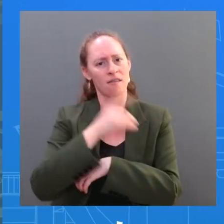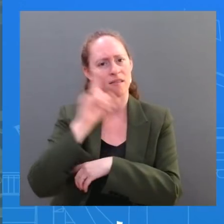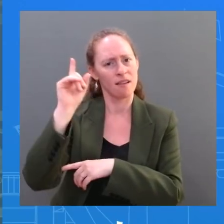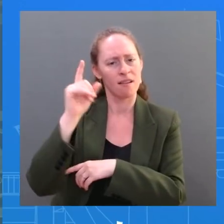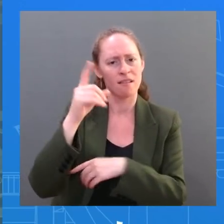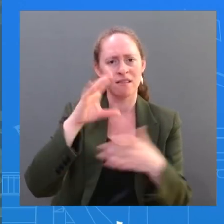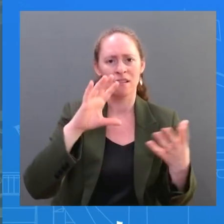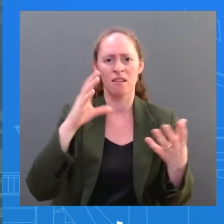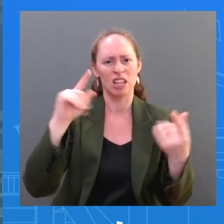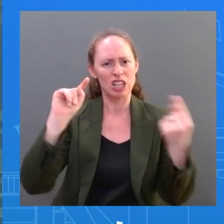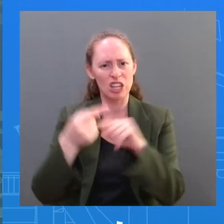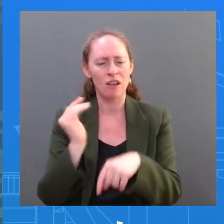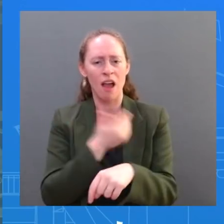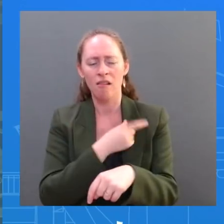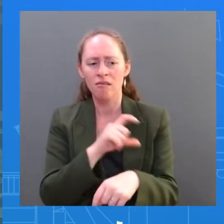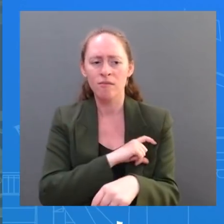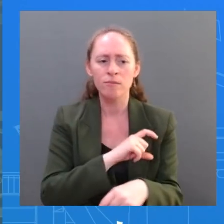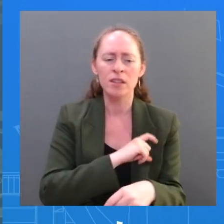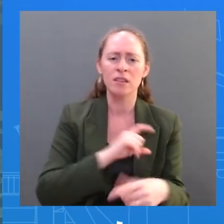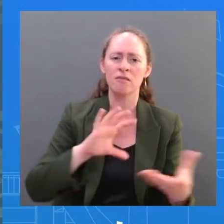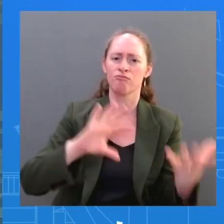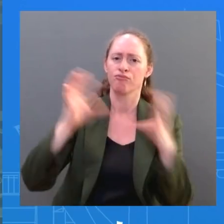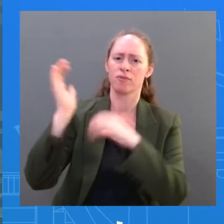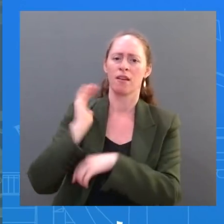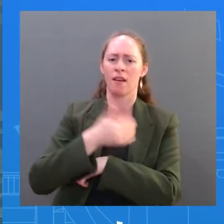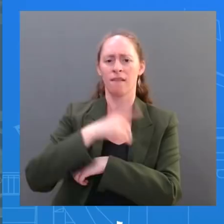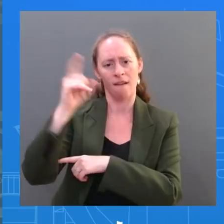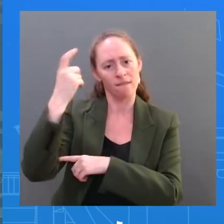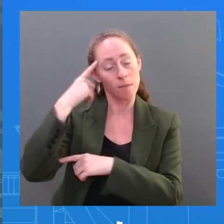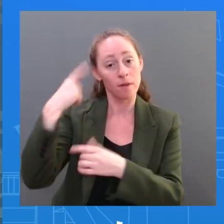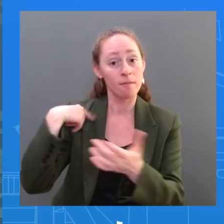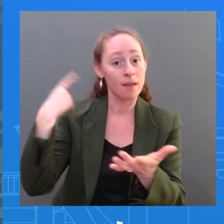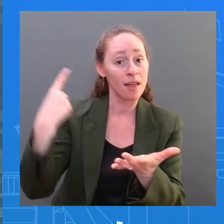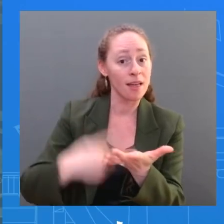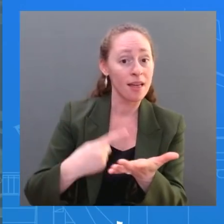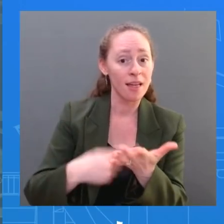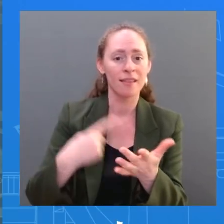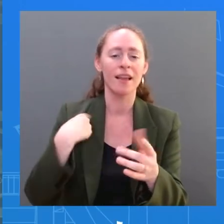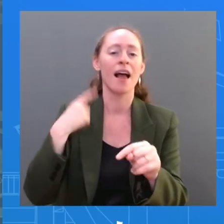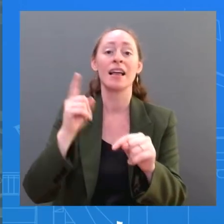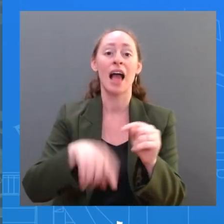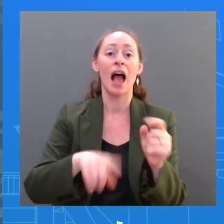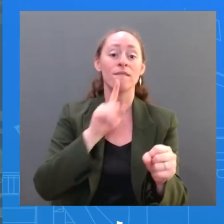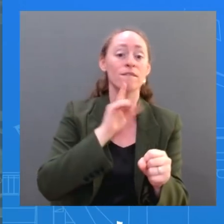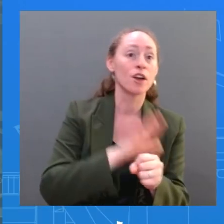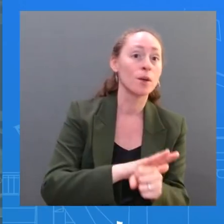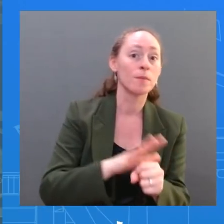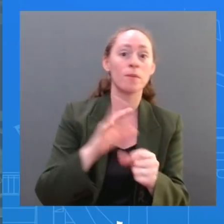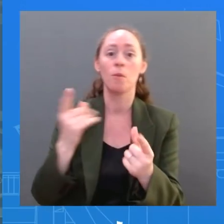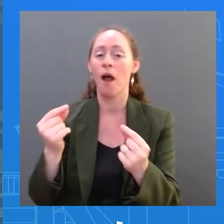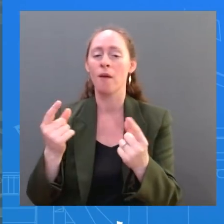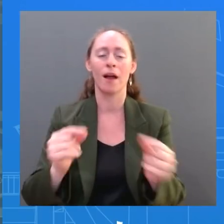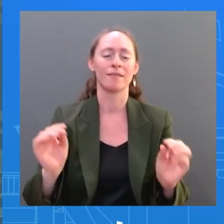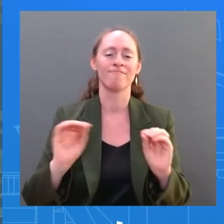while it's going on. I do not have a speech to confirm for you at this time. Go ahead. The Press: Thanks, Karine. The White House has taken credit